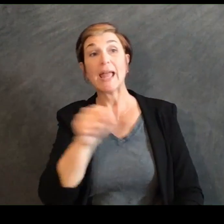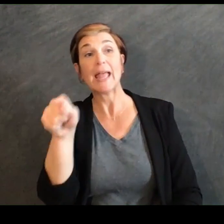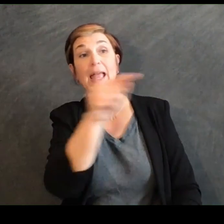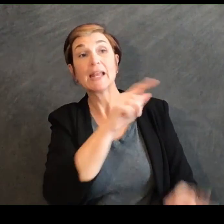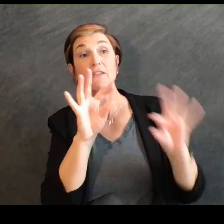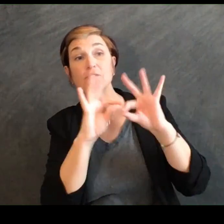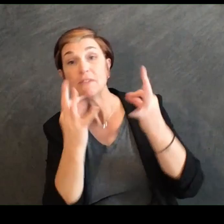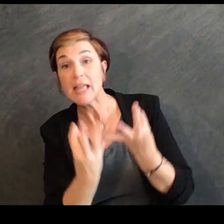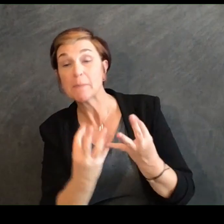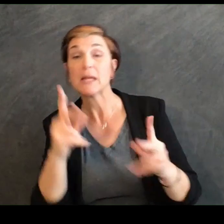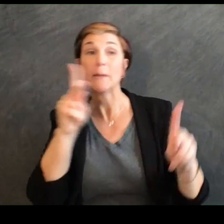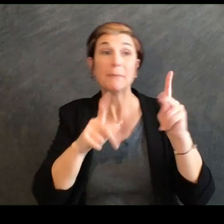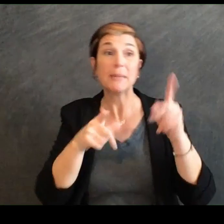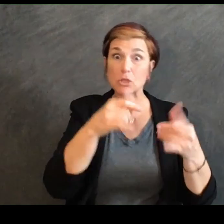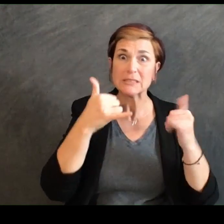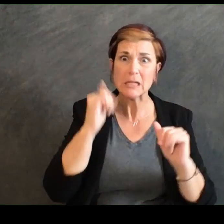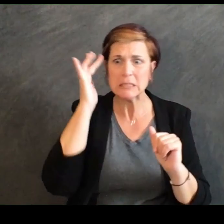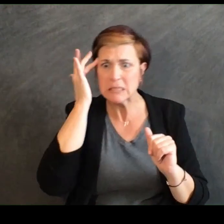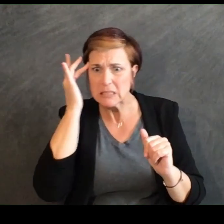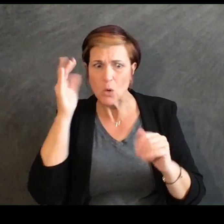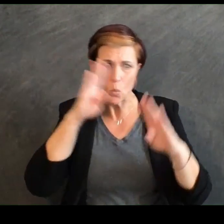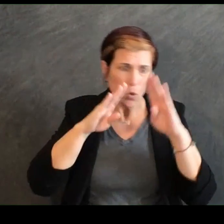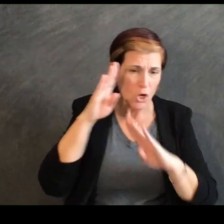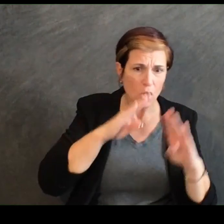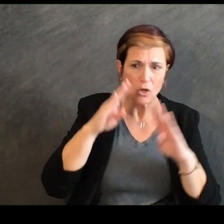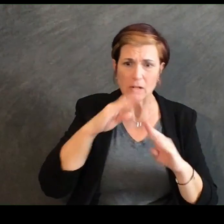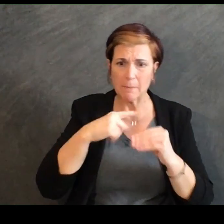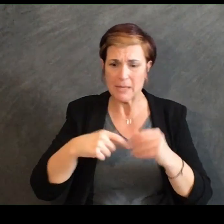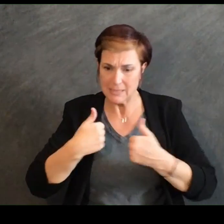worried and concern for themselves and their loved ones I want you to know that